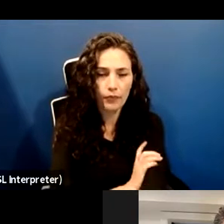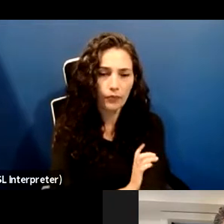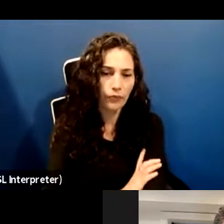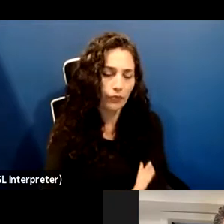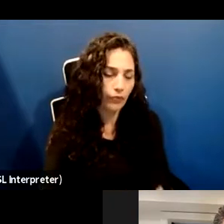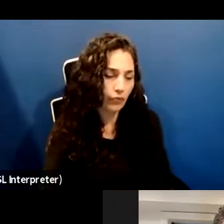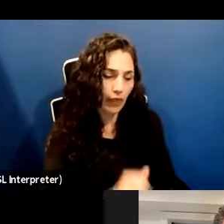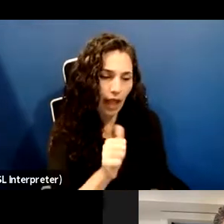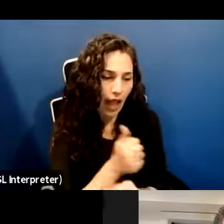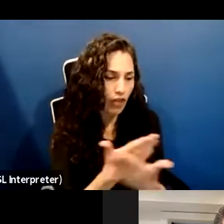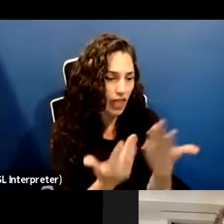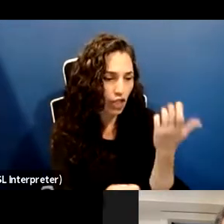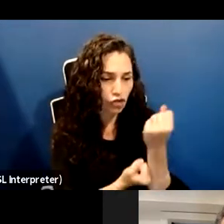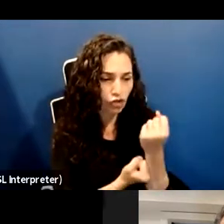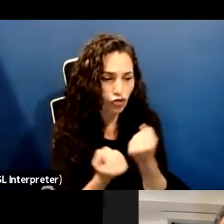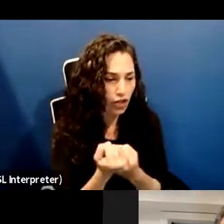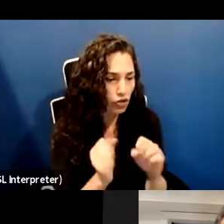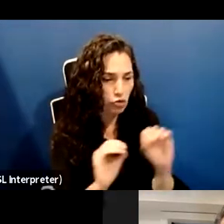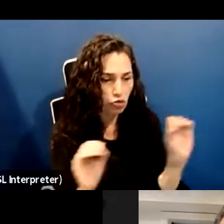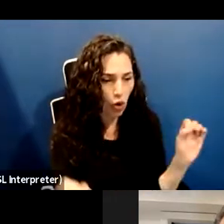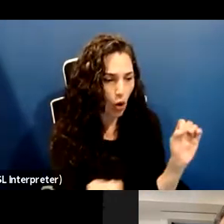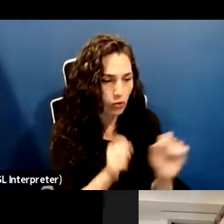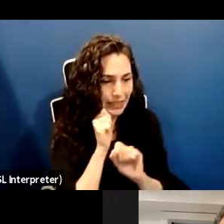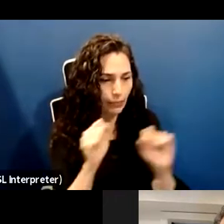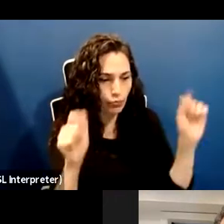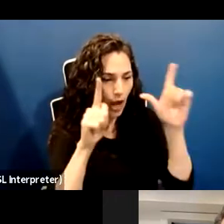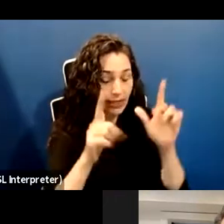And then suddenly you get this big whoa, what do we do, you know,